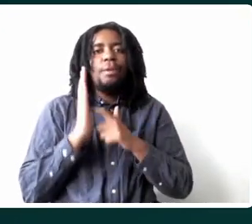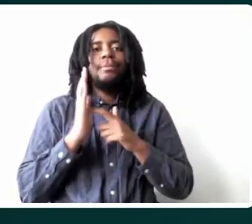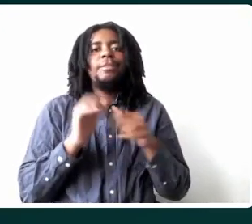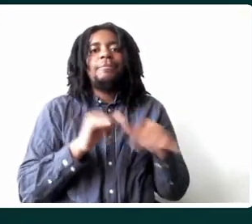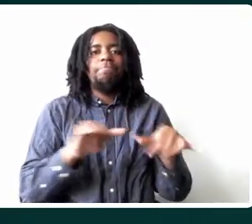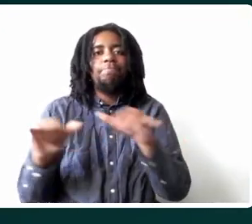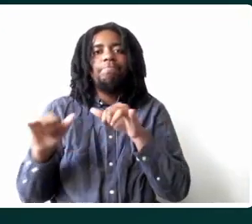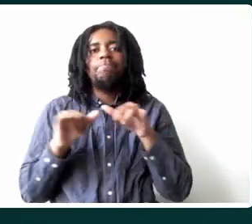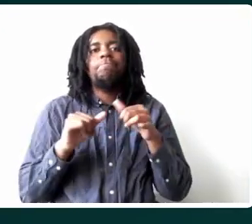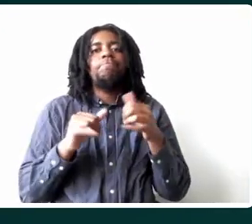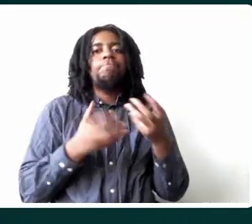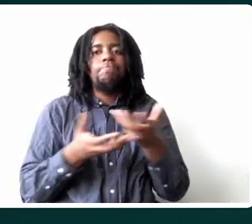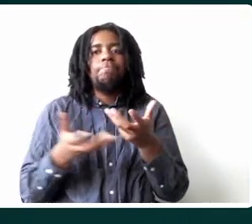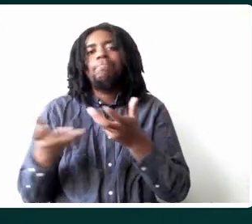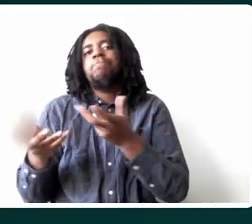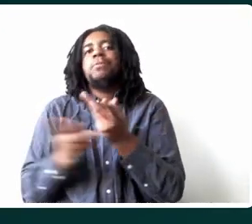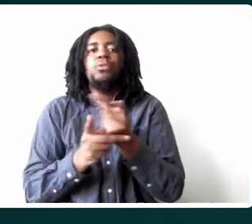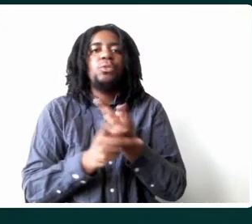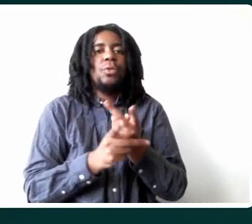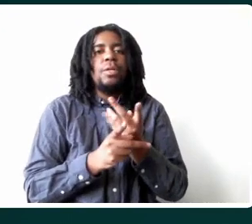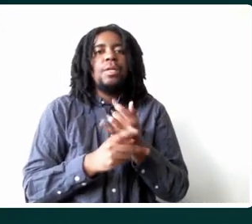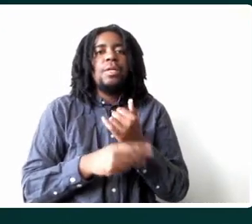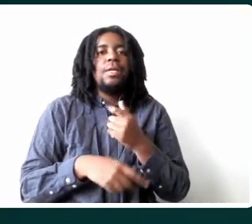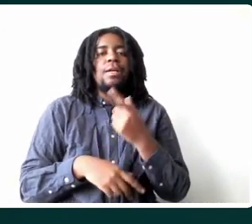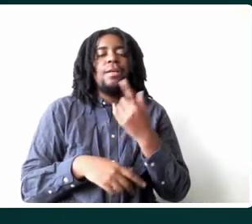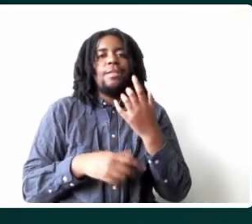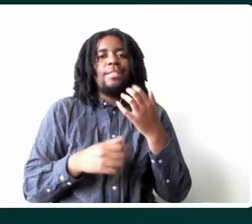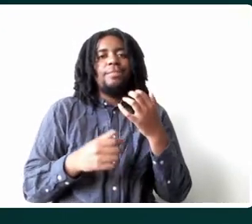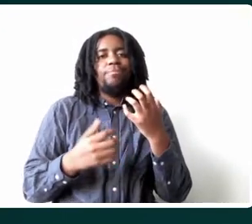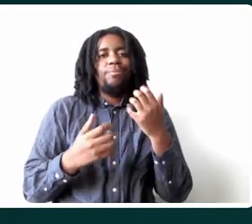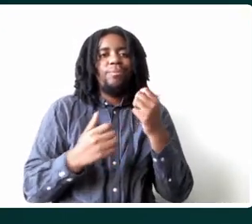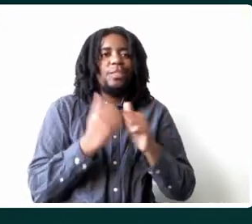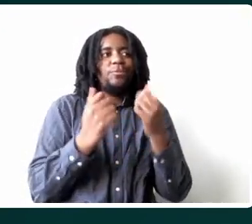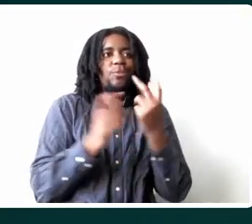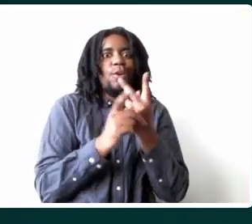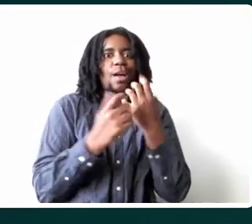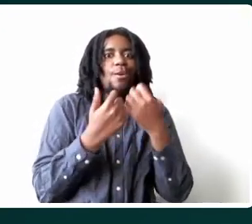way to kind of massage this into things that they were already doing. So, ways -- essay